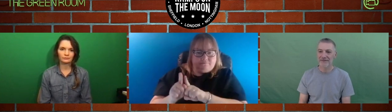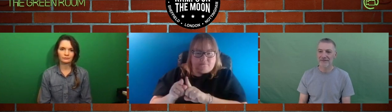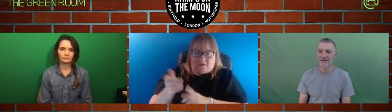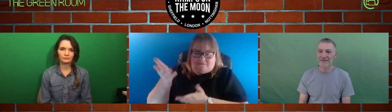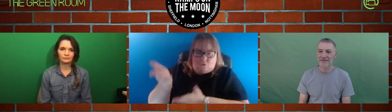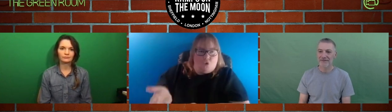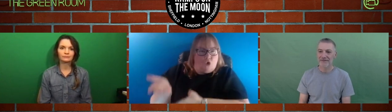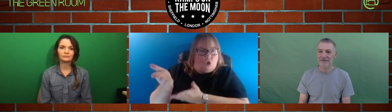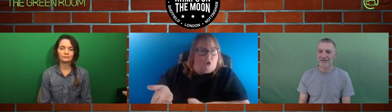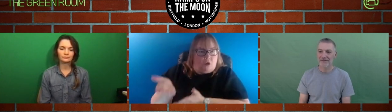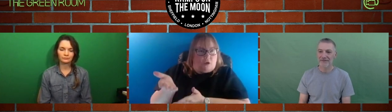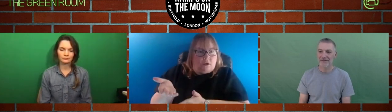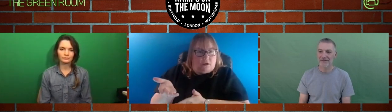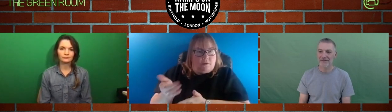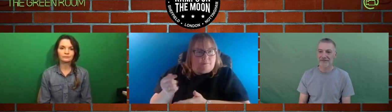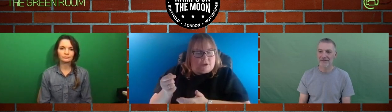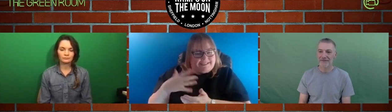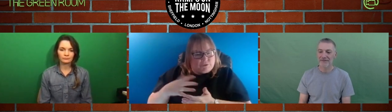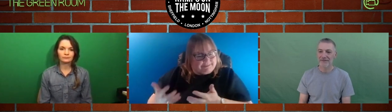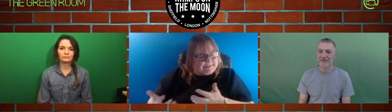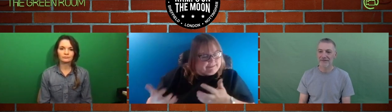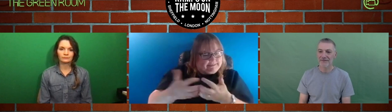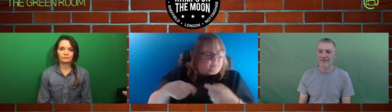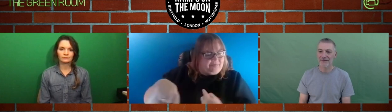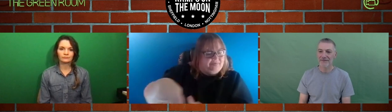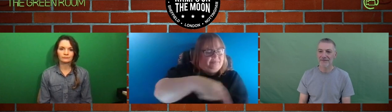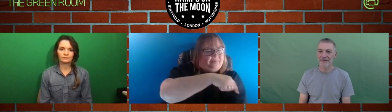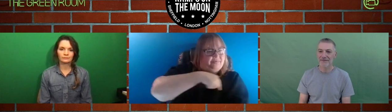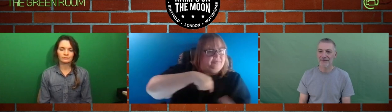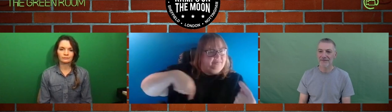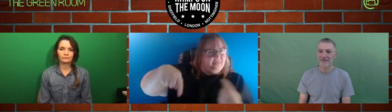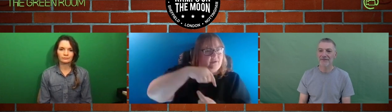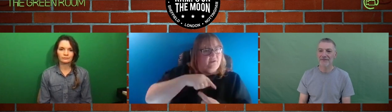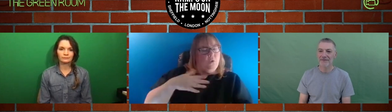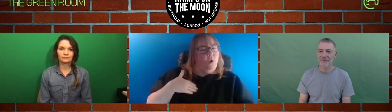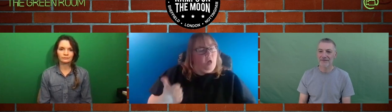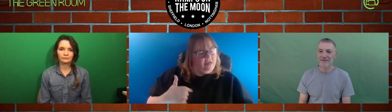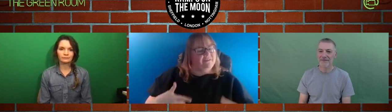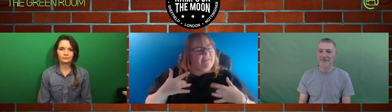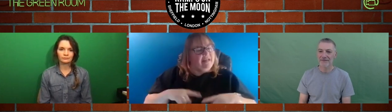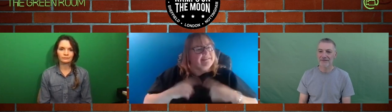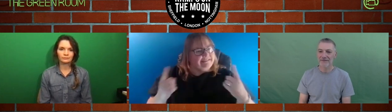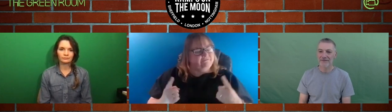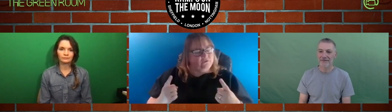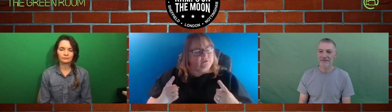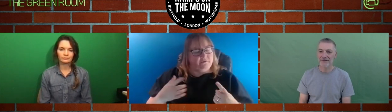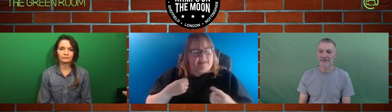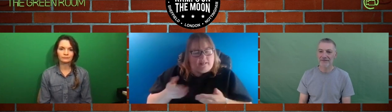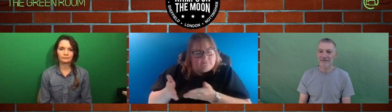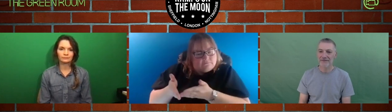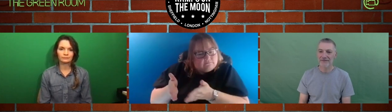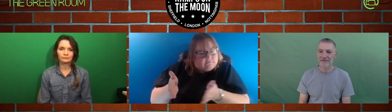Rebekah over here but actually that's not how it felt on Oliver at all, it felt like everybody wanted to work